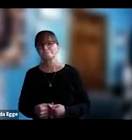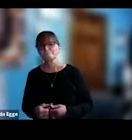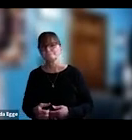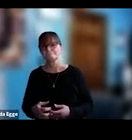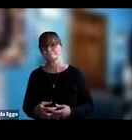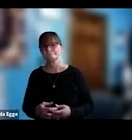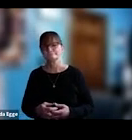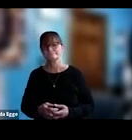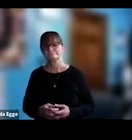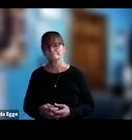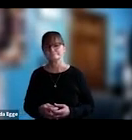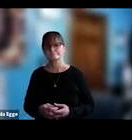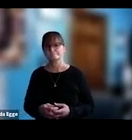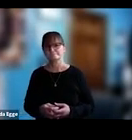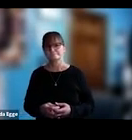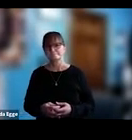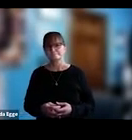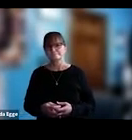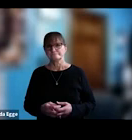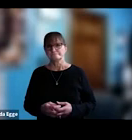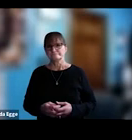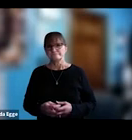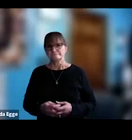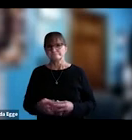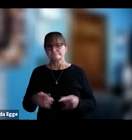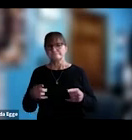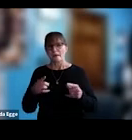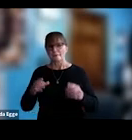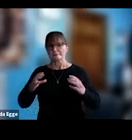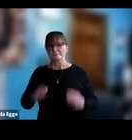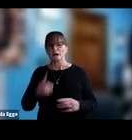So this client was an extremely difficult client